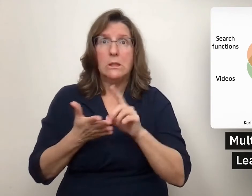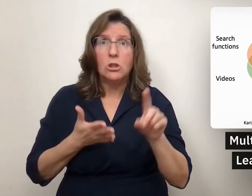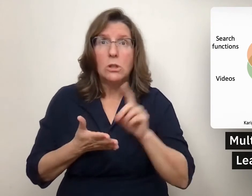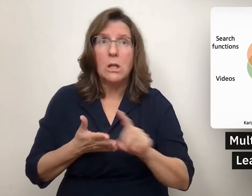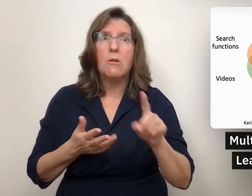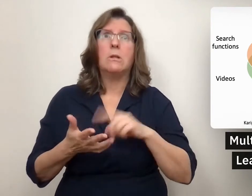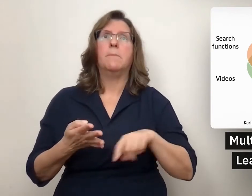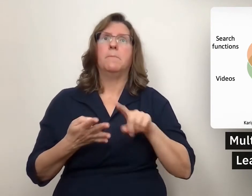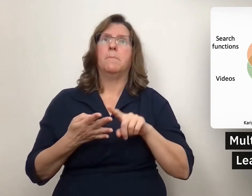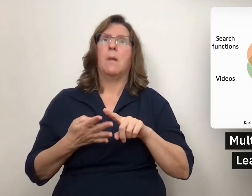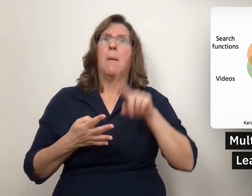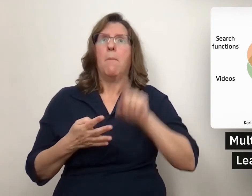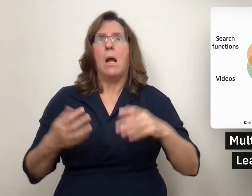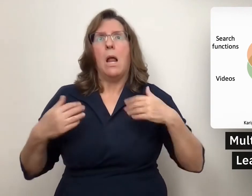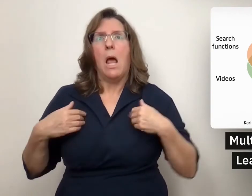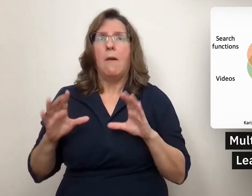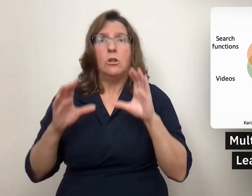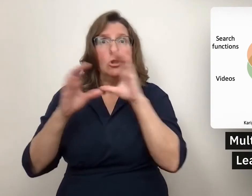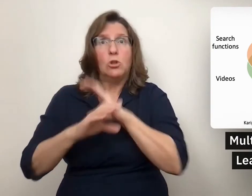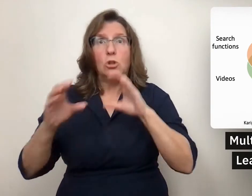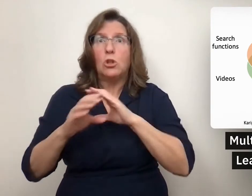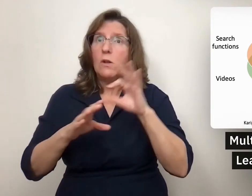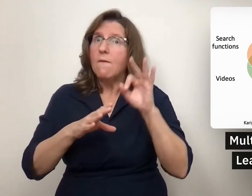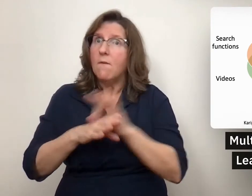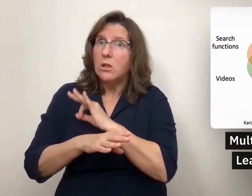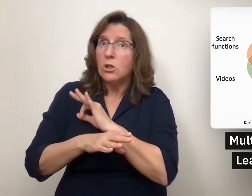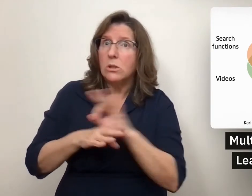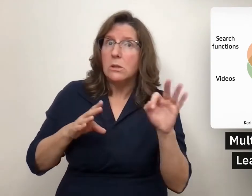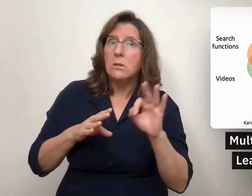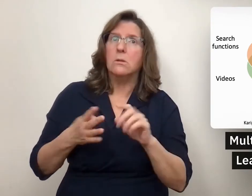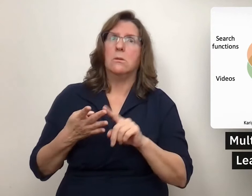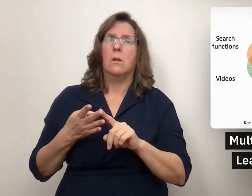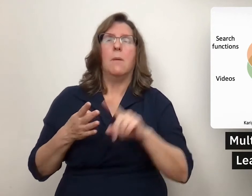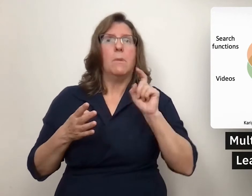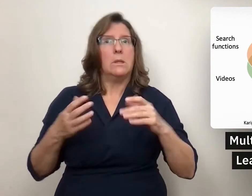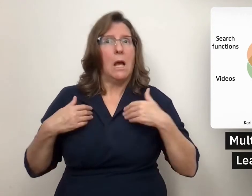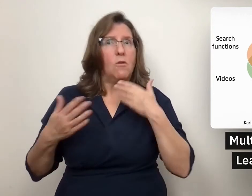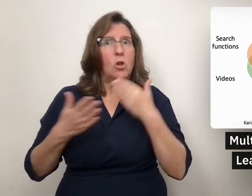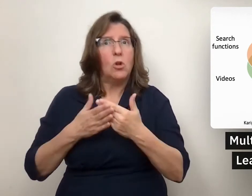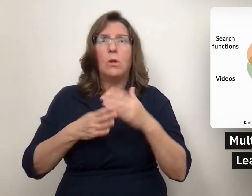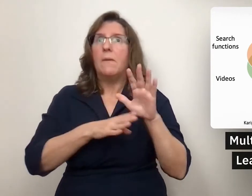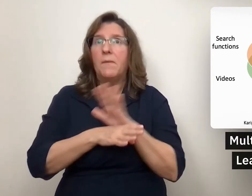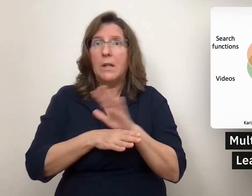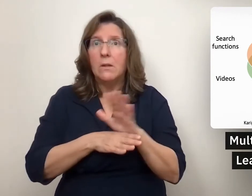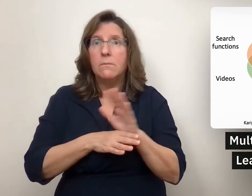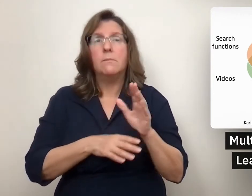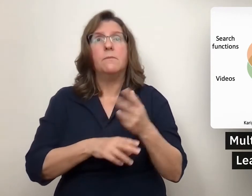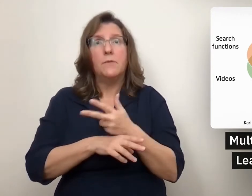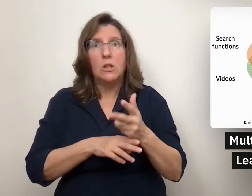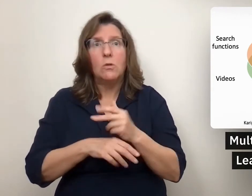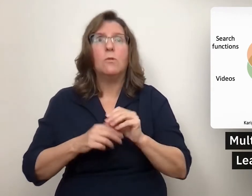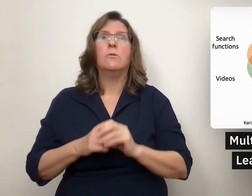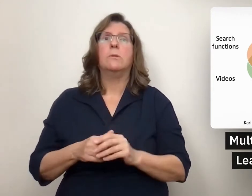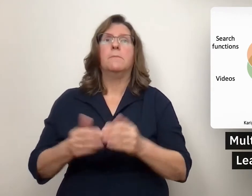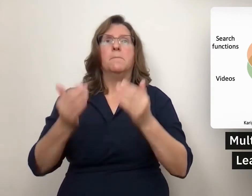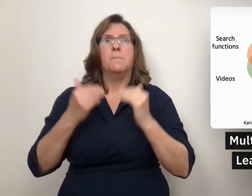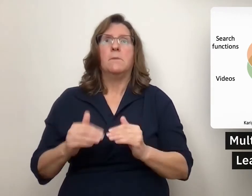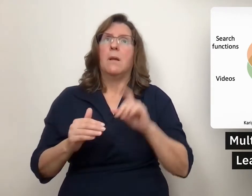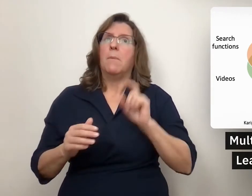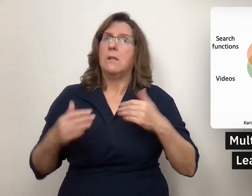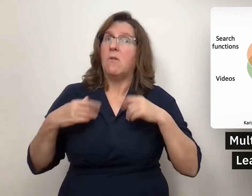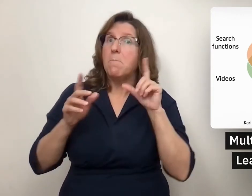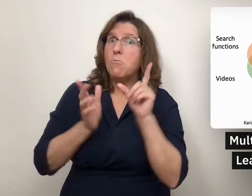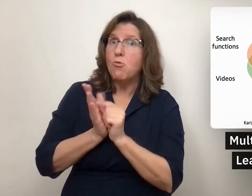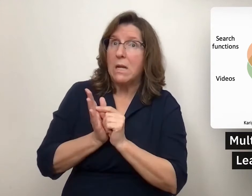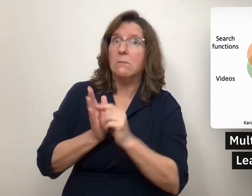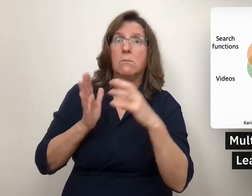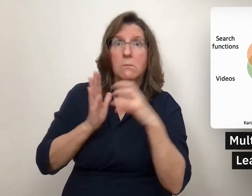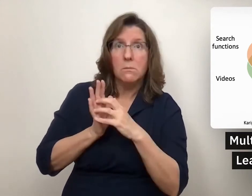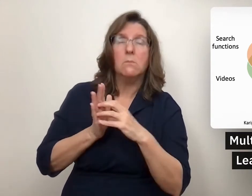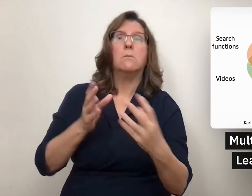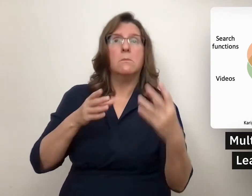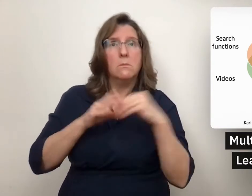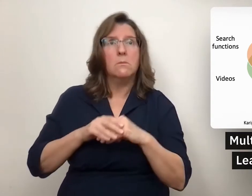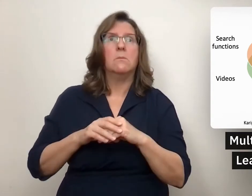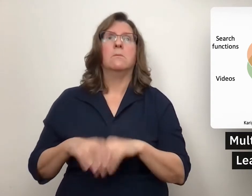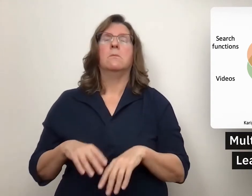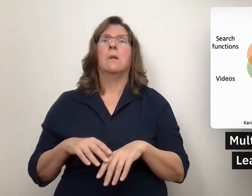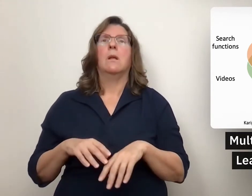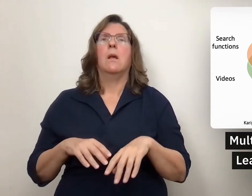sign language dictionaries, excellent search functions, good quality video, along with text.